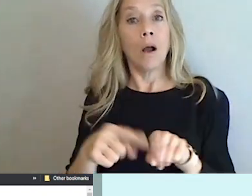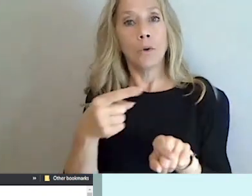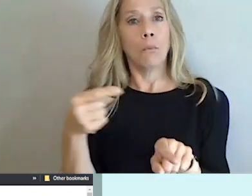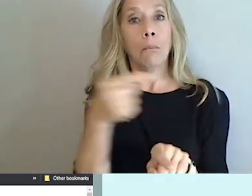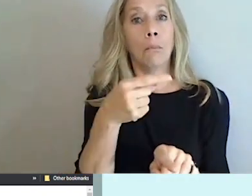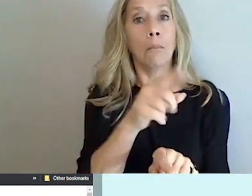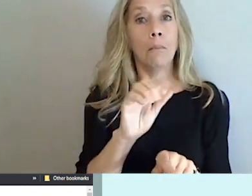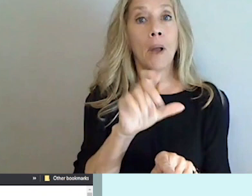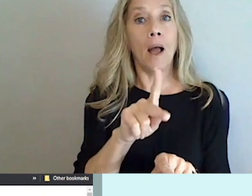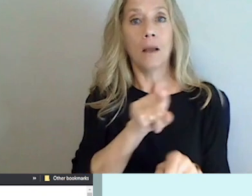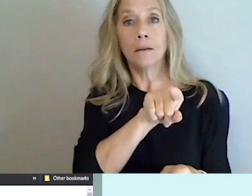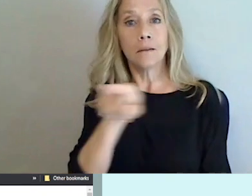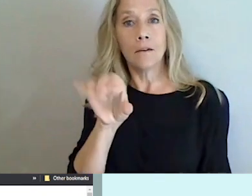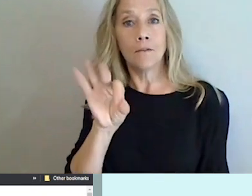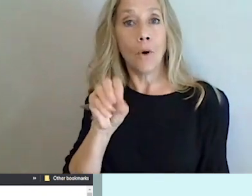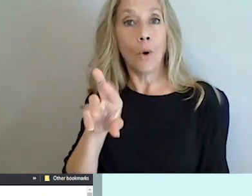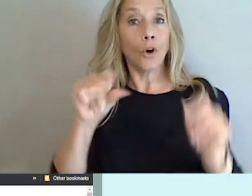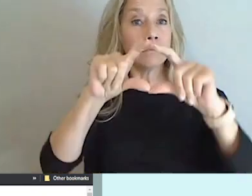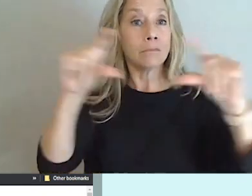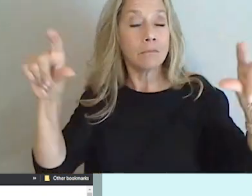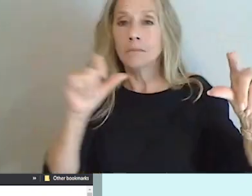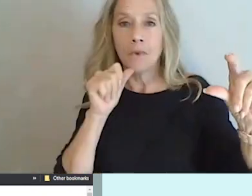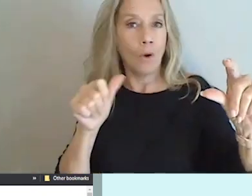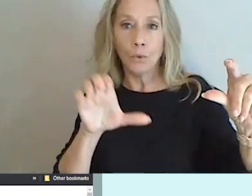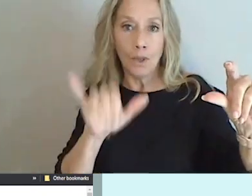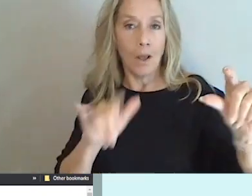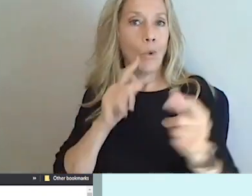while completing your renewal. This might cause you to lose your progress.